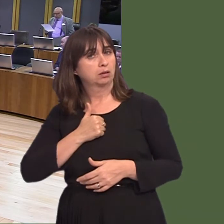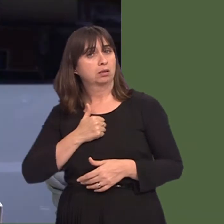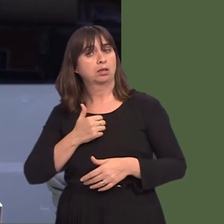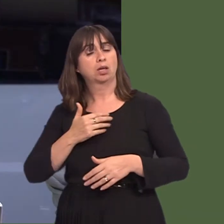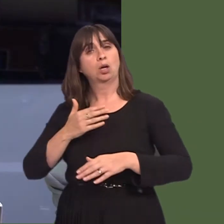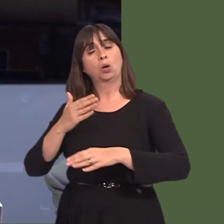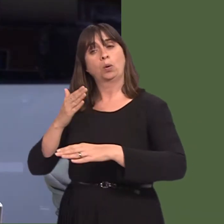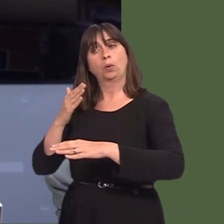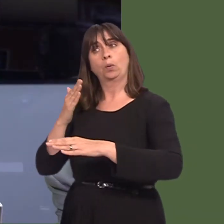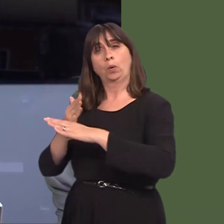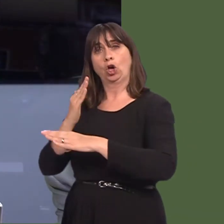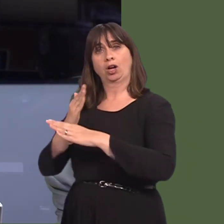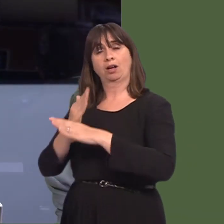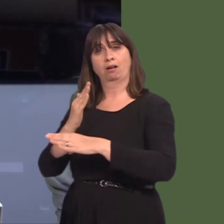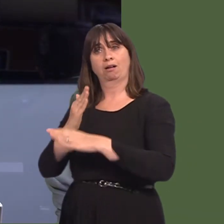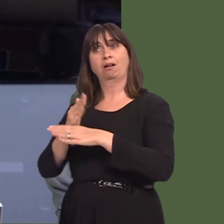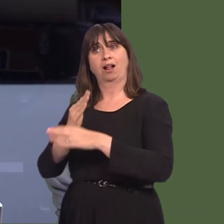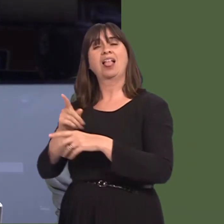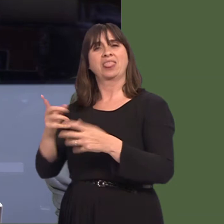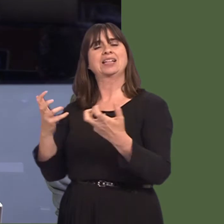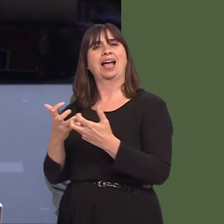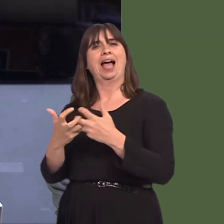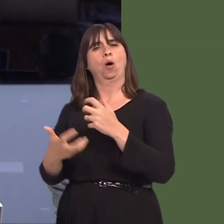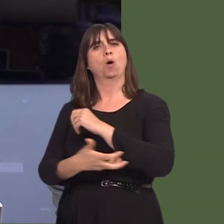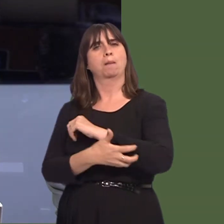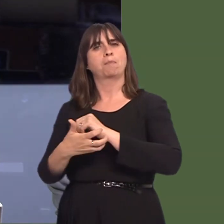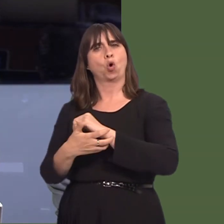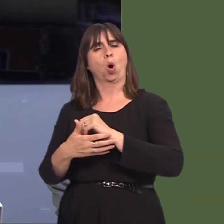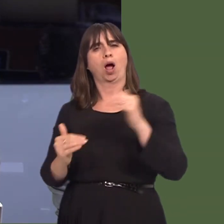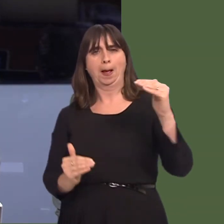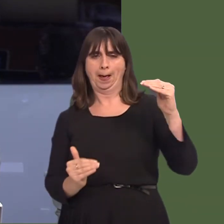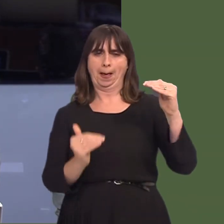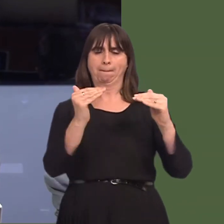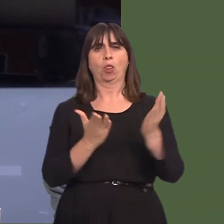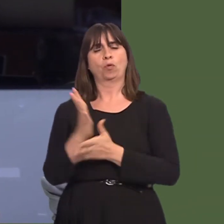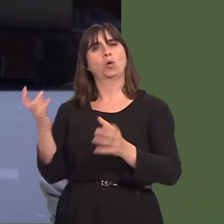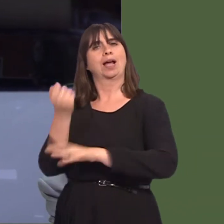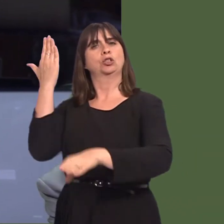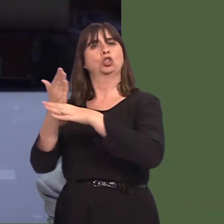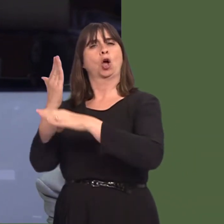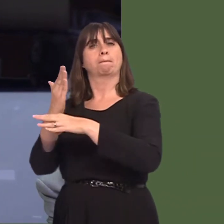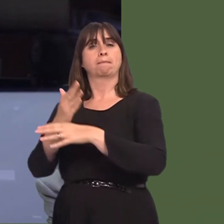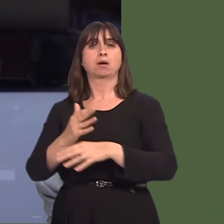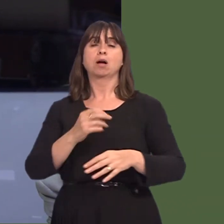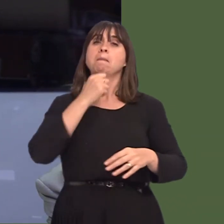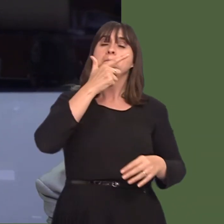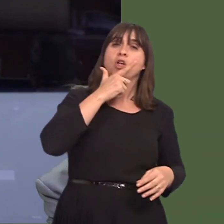the best ways out of poverty? And will he join me in welcoming the fact that unemployment in Merthyr Tydfil and Rhymney